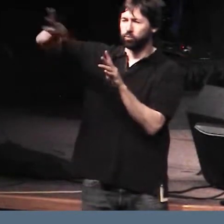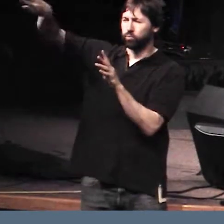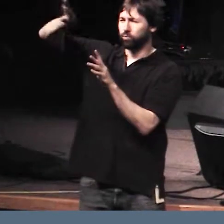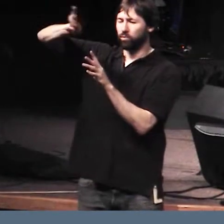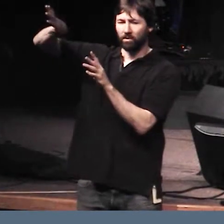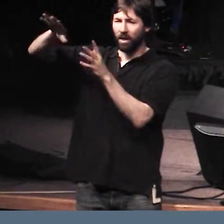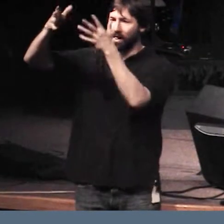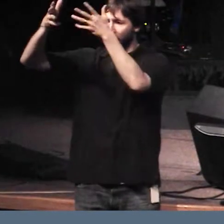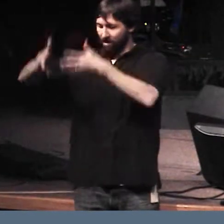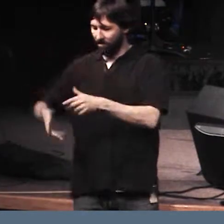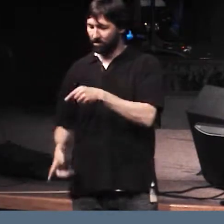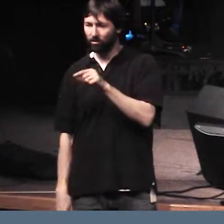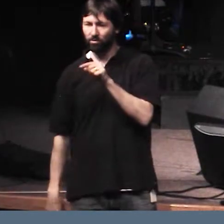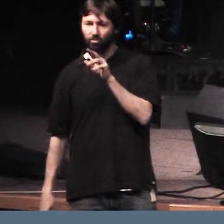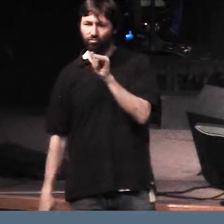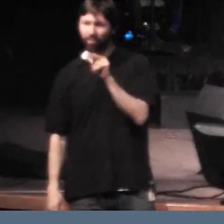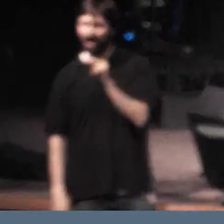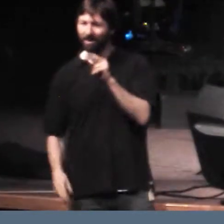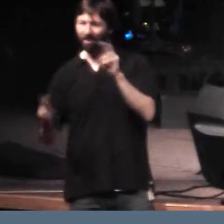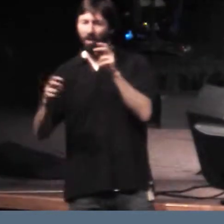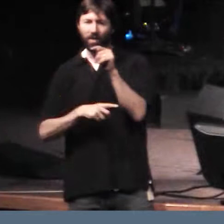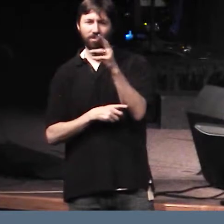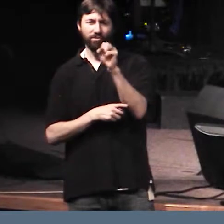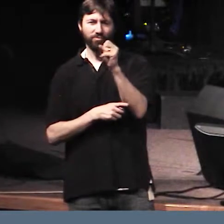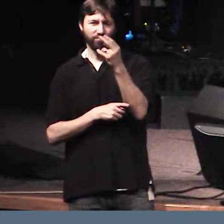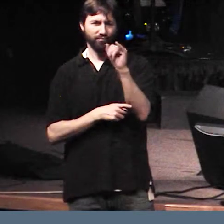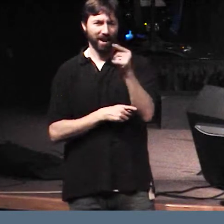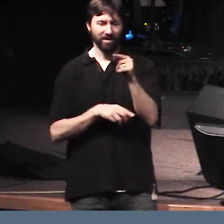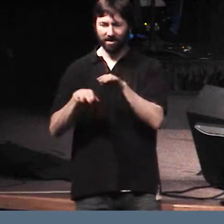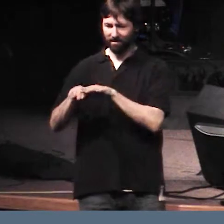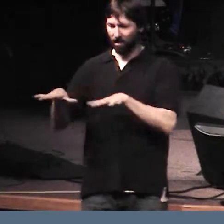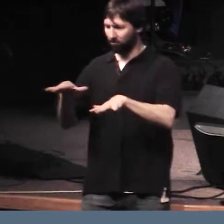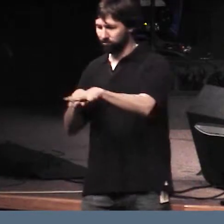and just leaves the grain You'd call it a threshing floor you go to the threshing floor